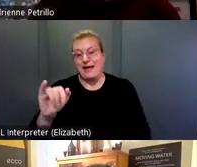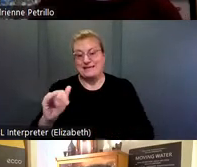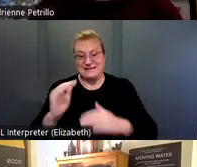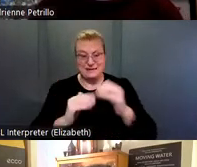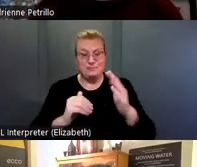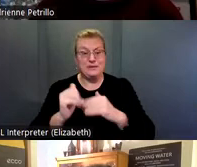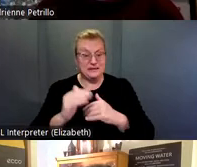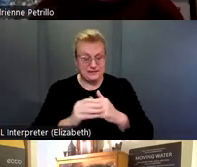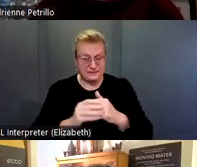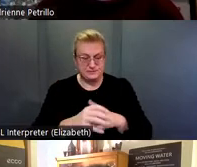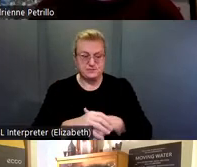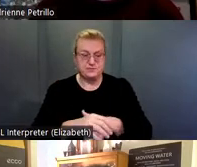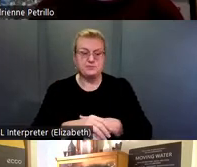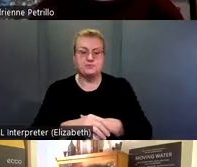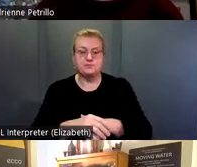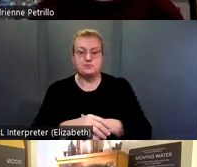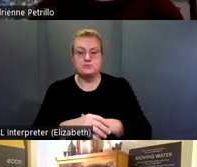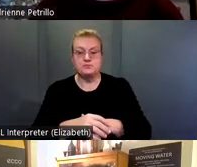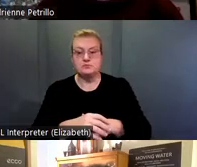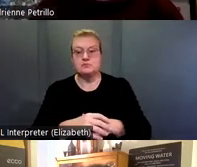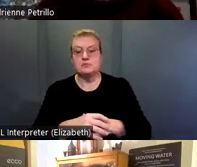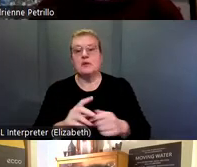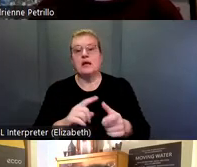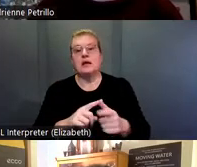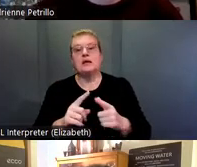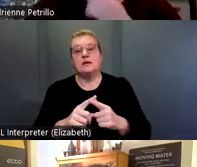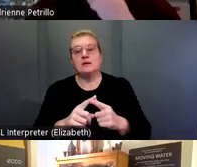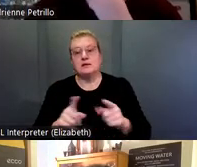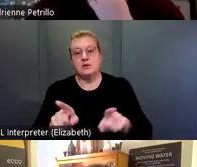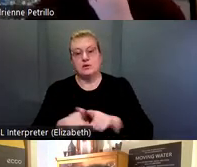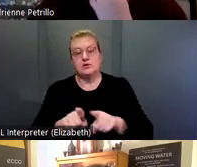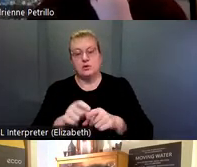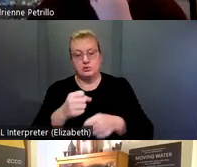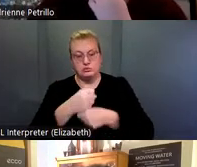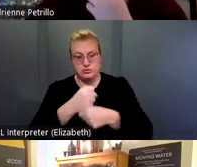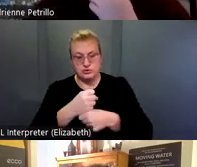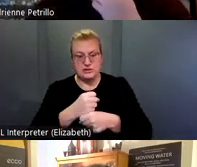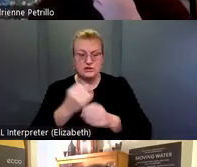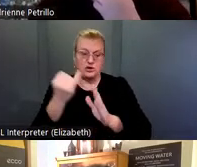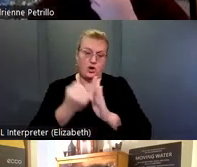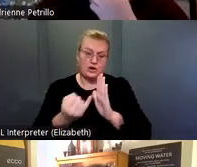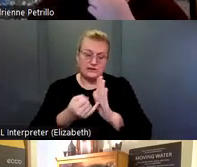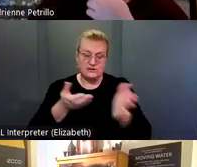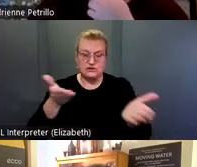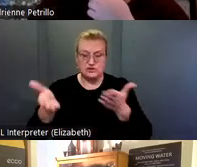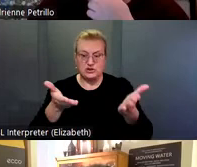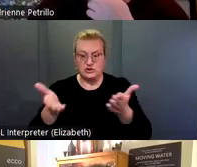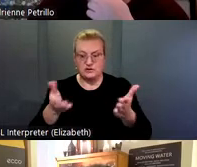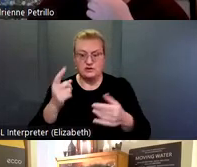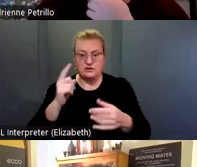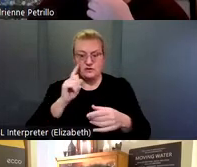and off season doing production and artistic services for various artists.